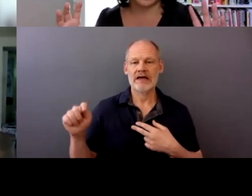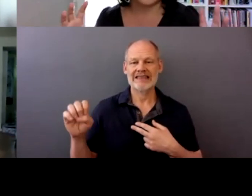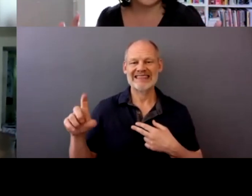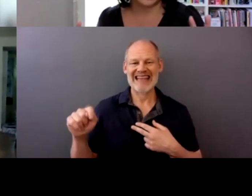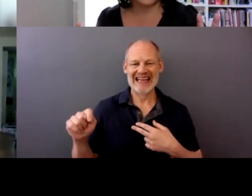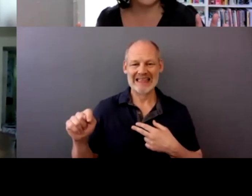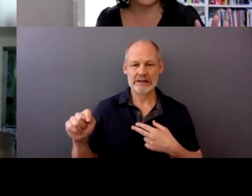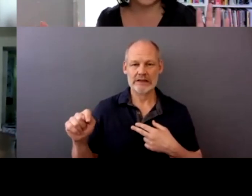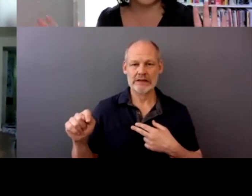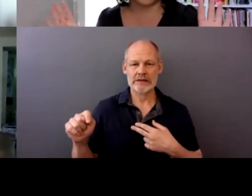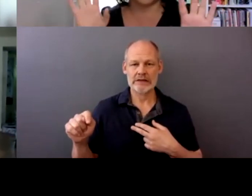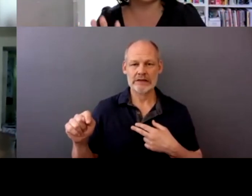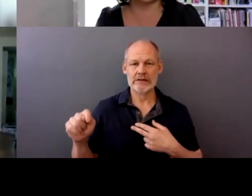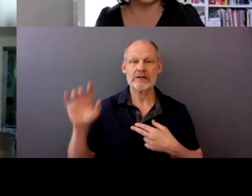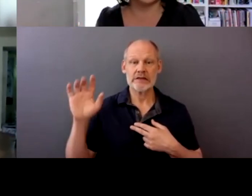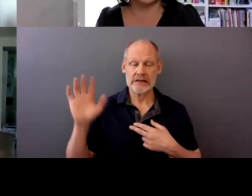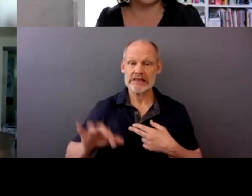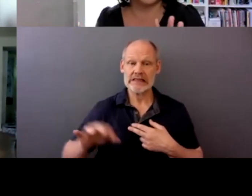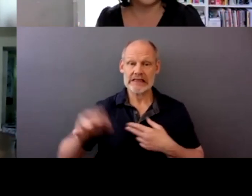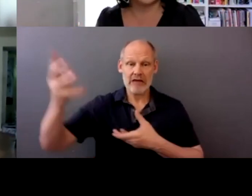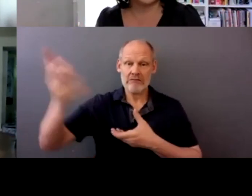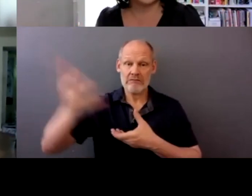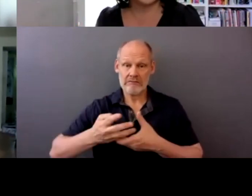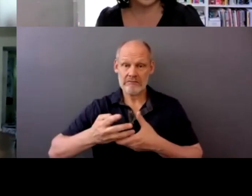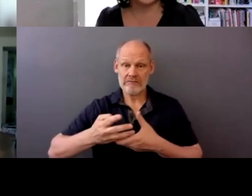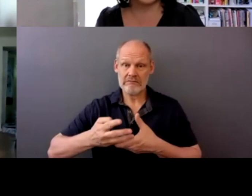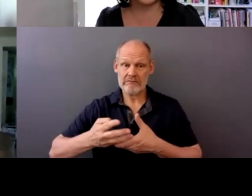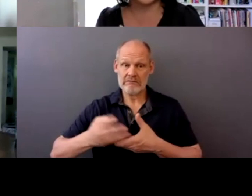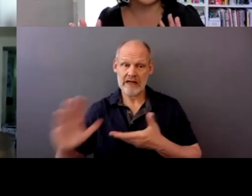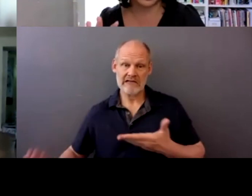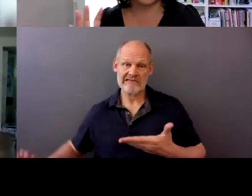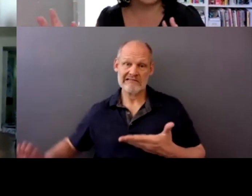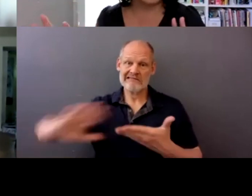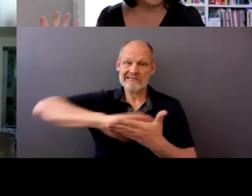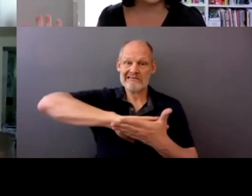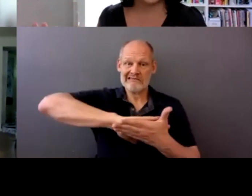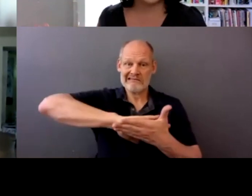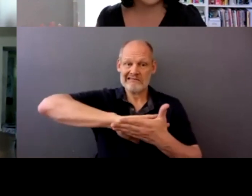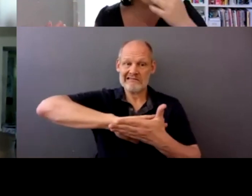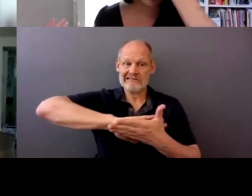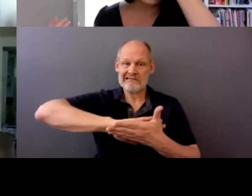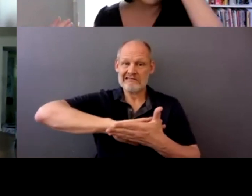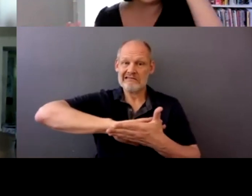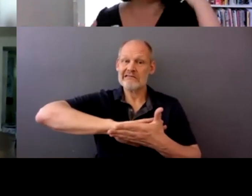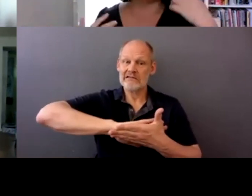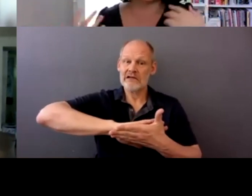itself. So it overlays all features on top, so it doesn't matter what platform you are using. We